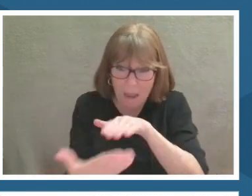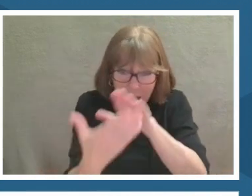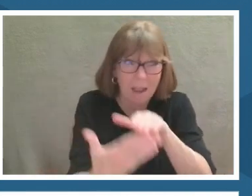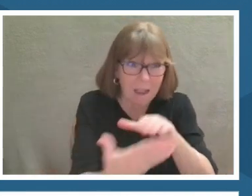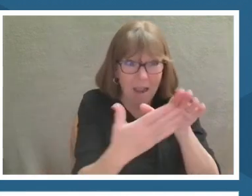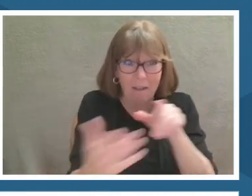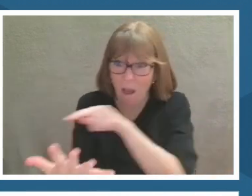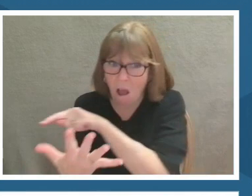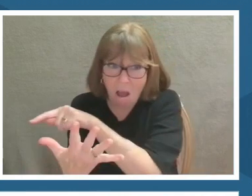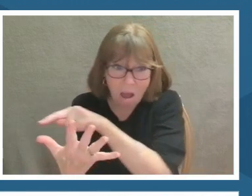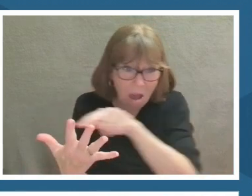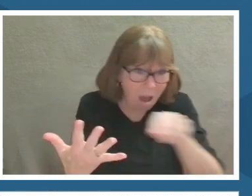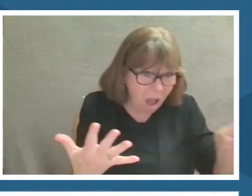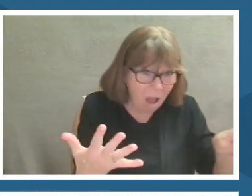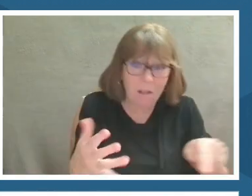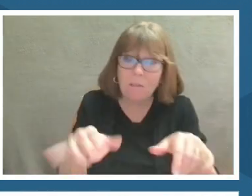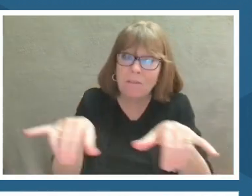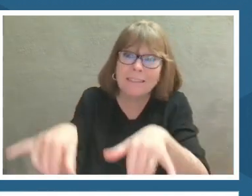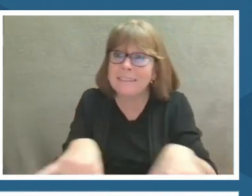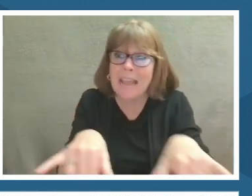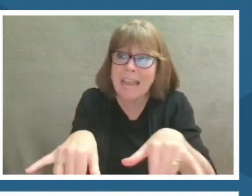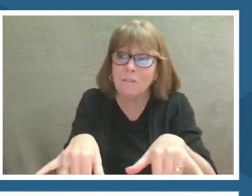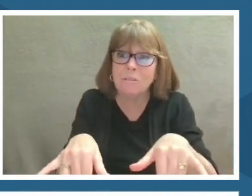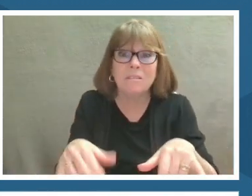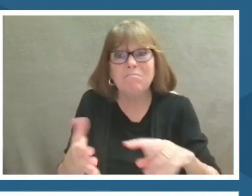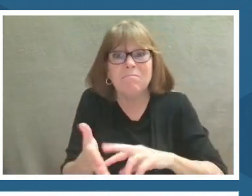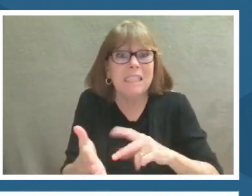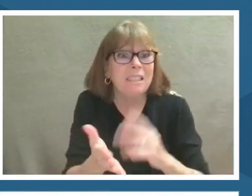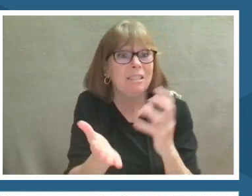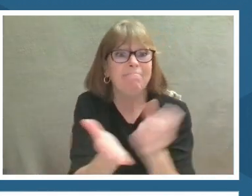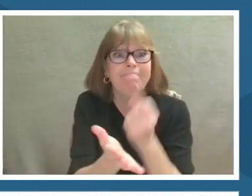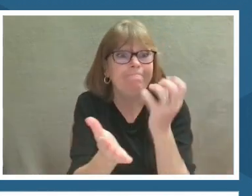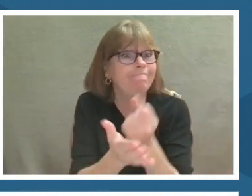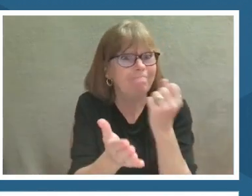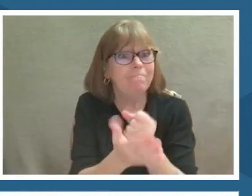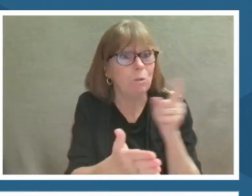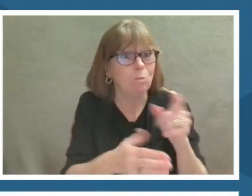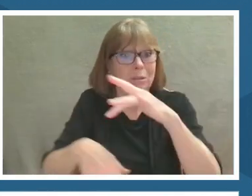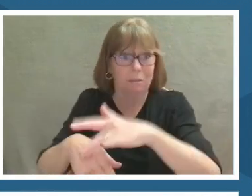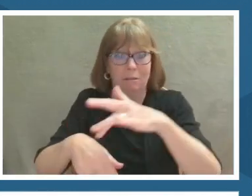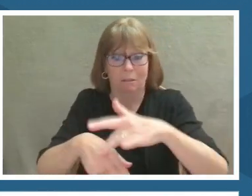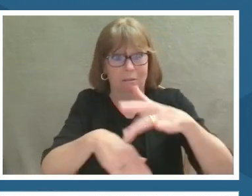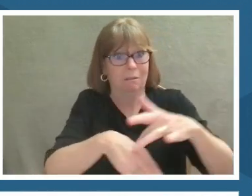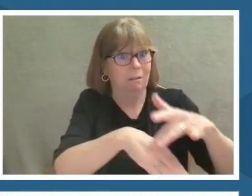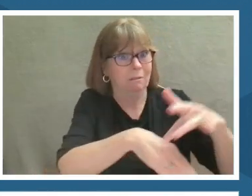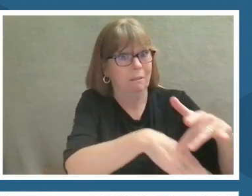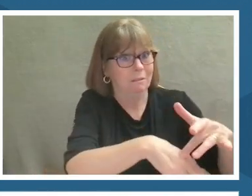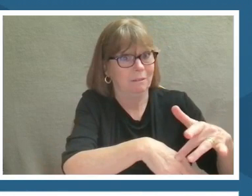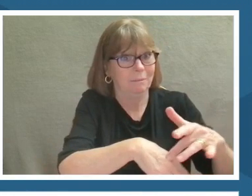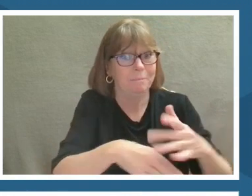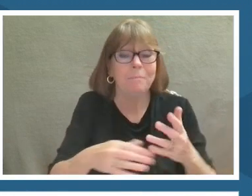like you're getting double um lots of extra points right and then especially